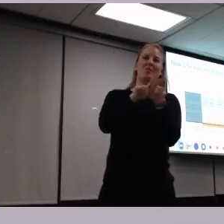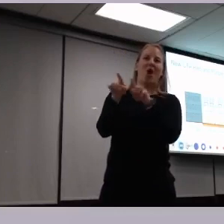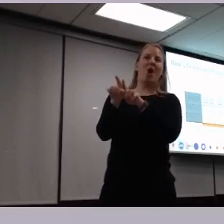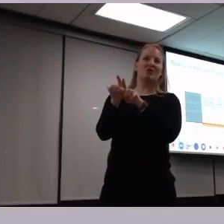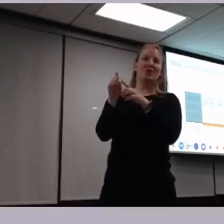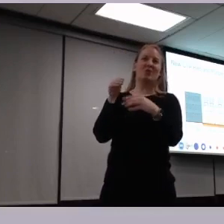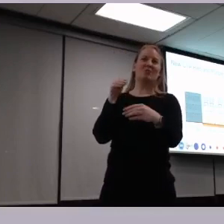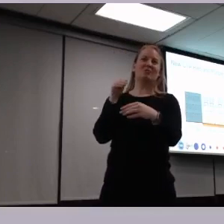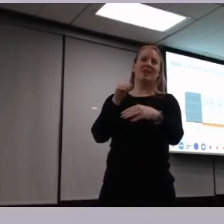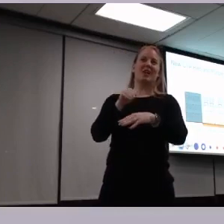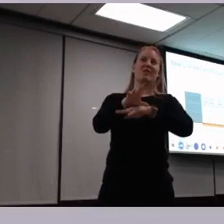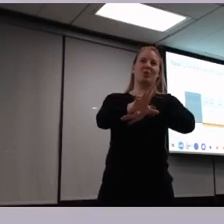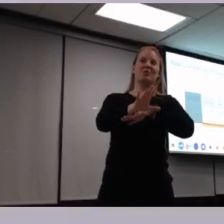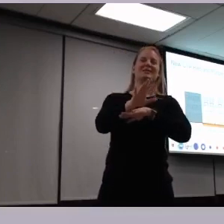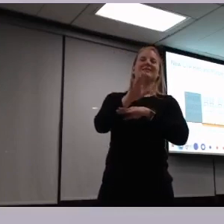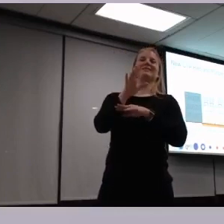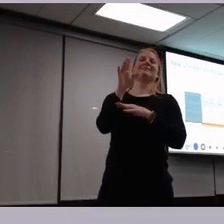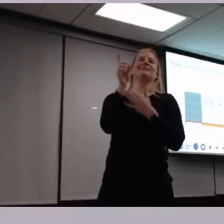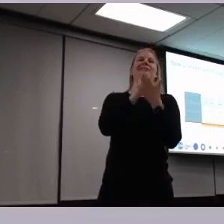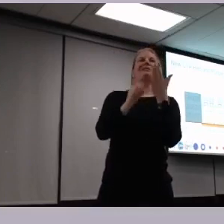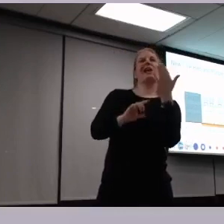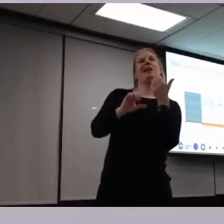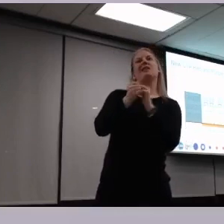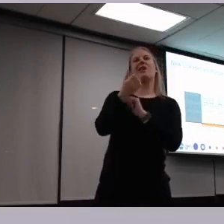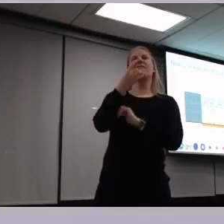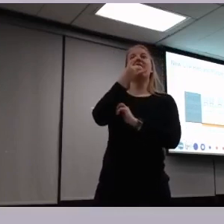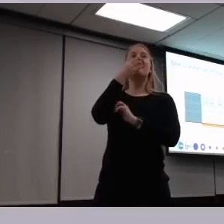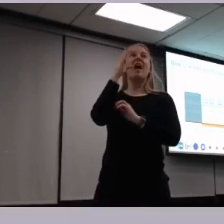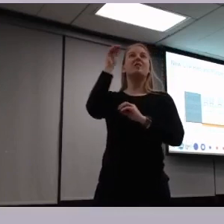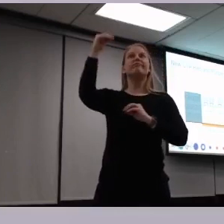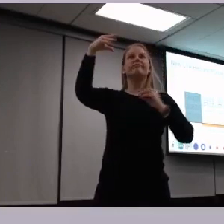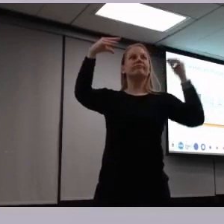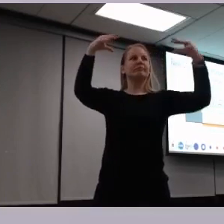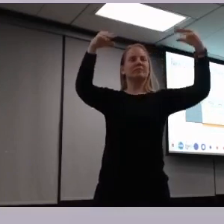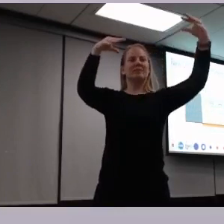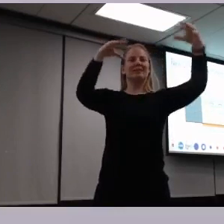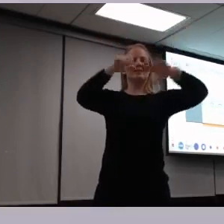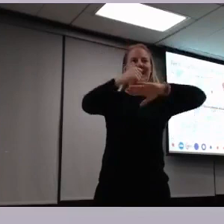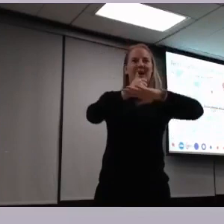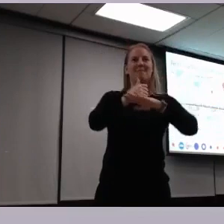and make sure that we're not creating any of those dark spaces. If you go to the next slide.